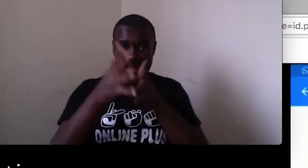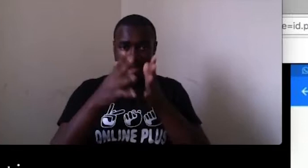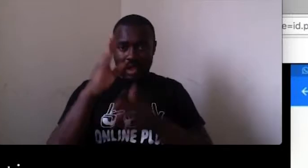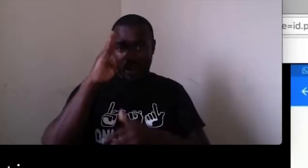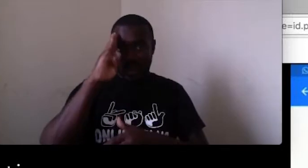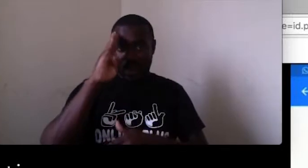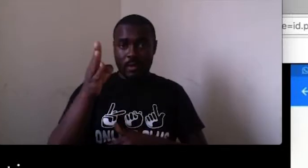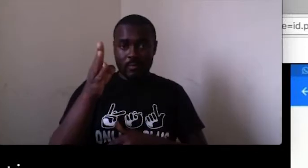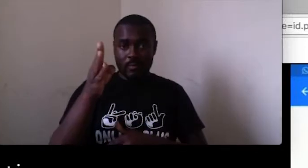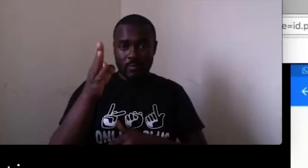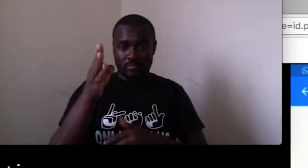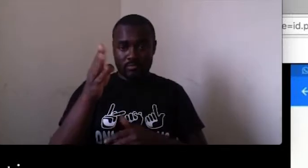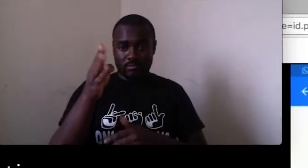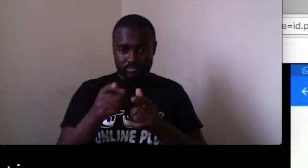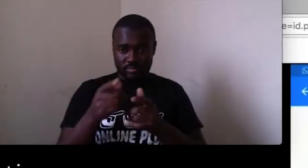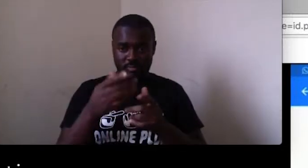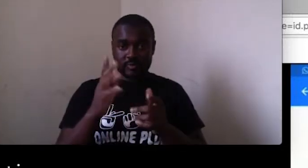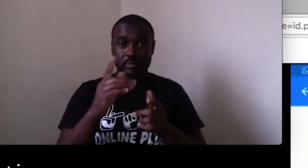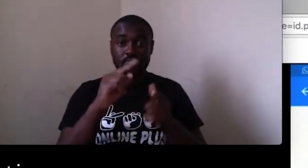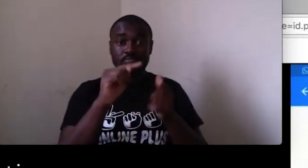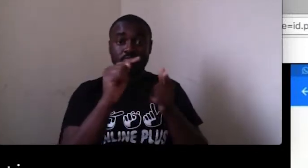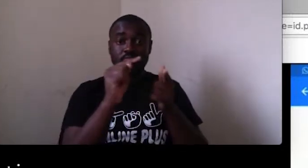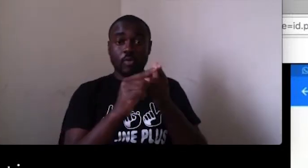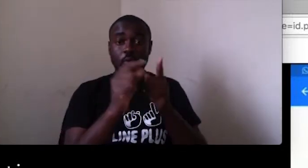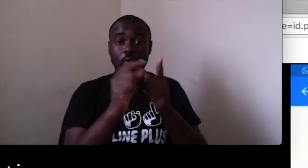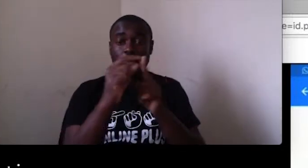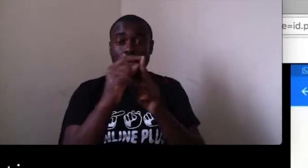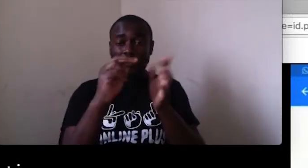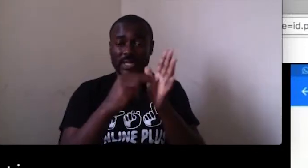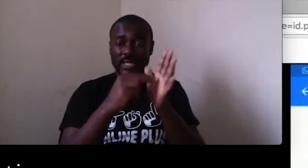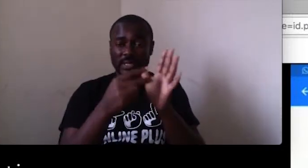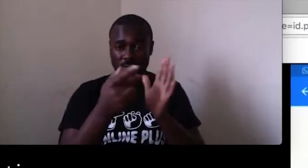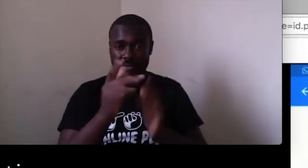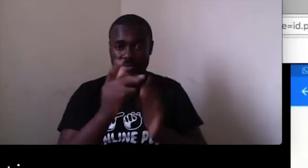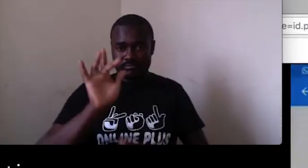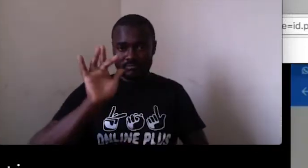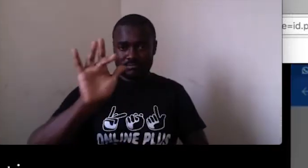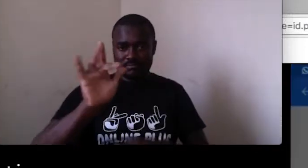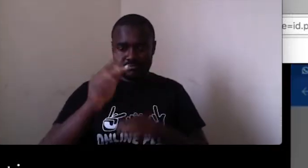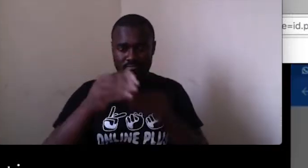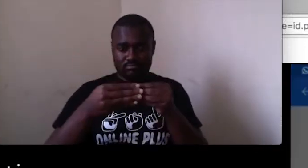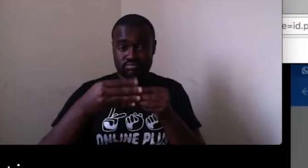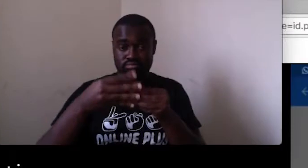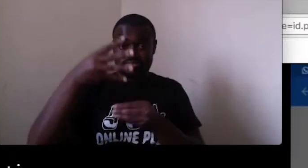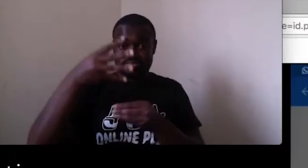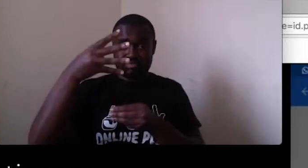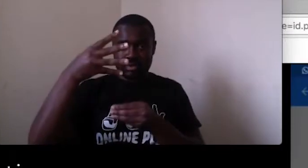So those are the three options available to you You'll see how to sign 'hello' What does 'hello' mean?